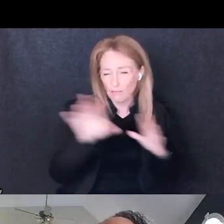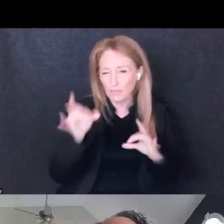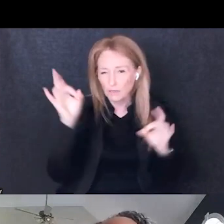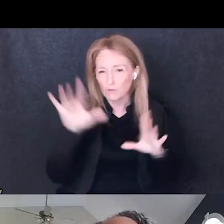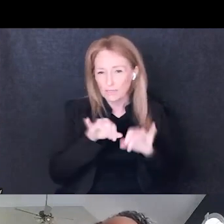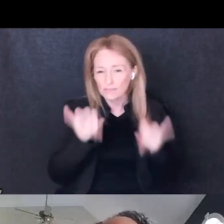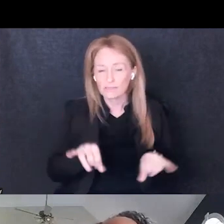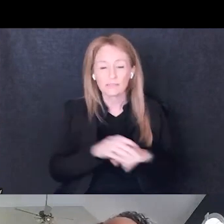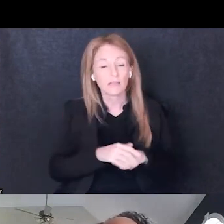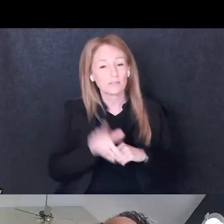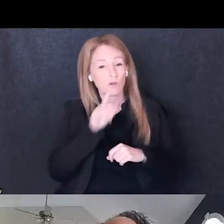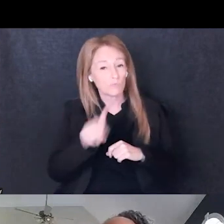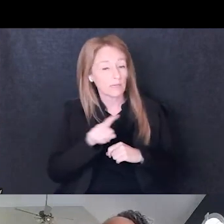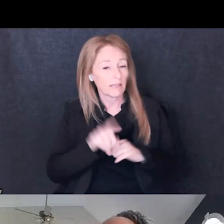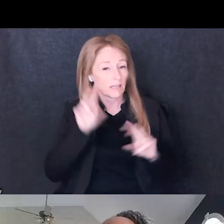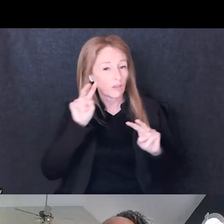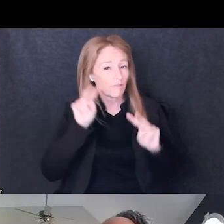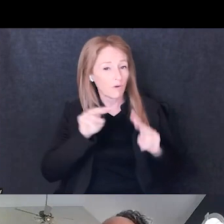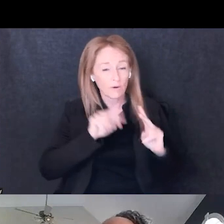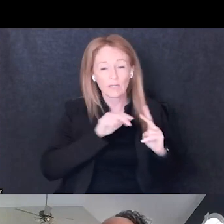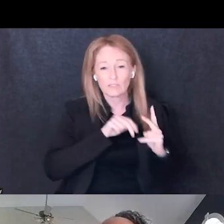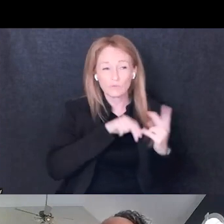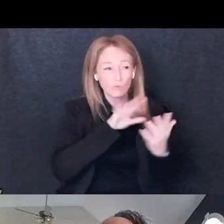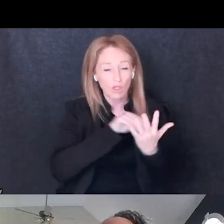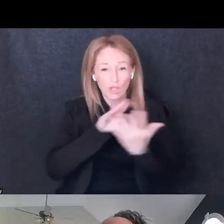LOOKING FORWARD TO LEARNING ALL OF THE OTHER WAYS